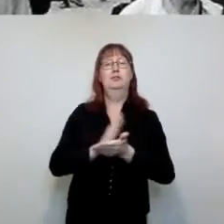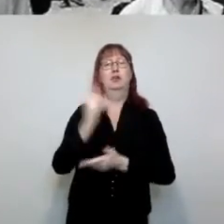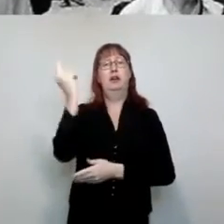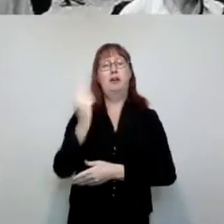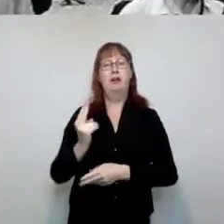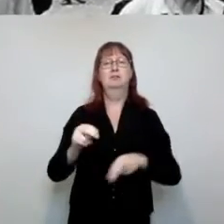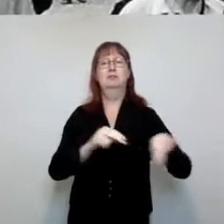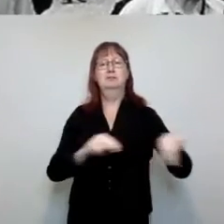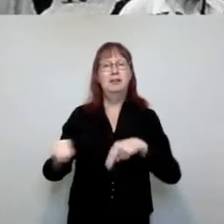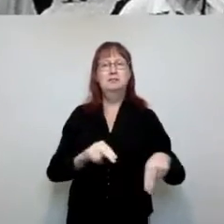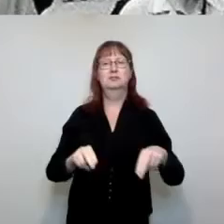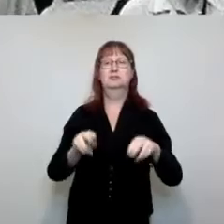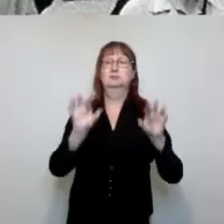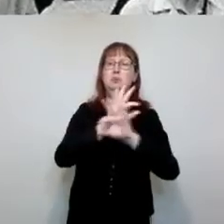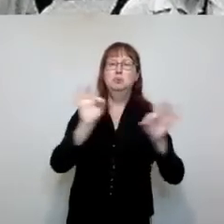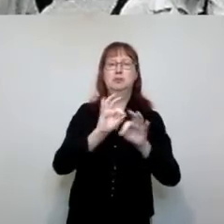and, of course, to chill out.